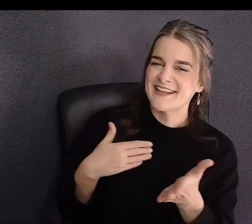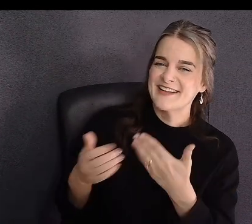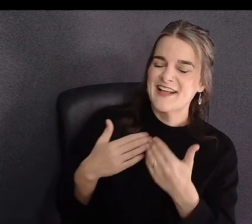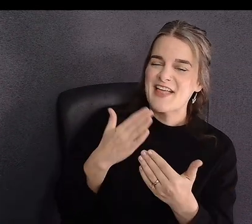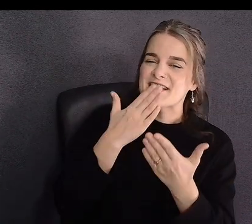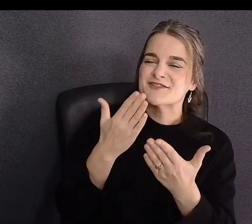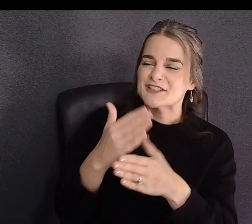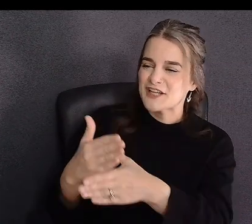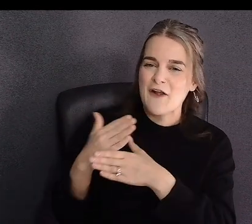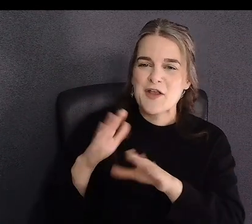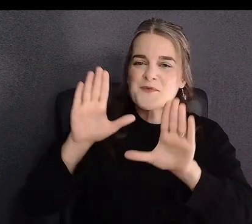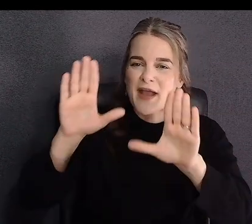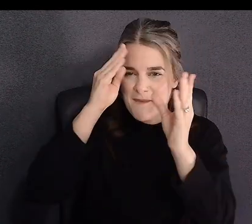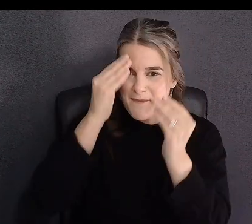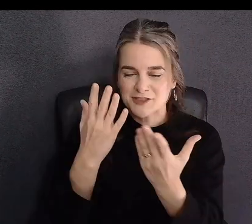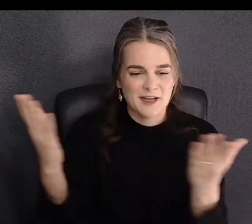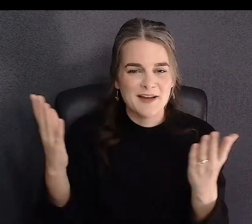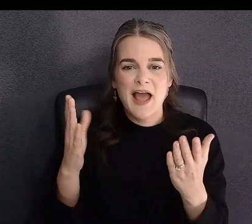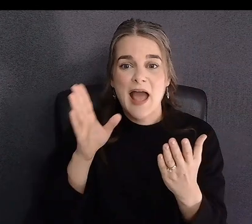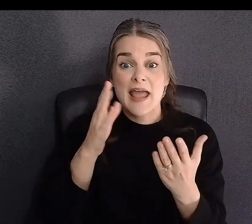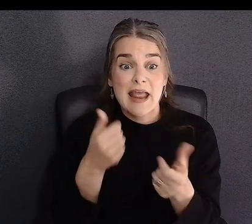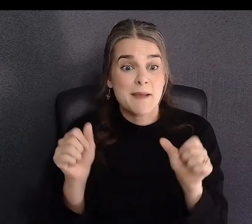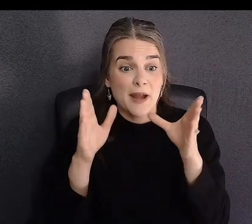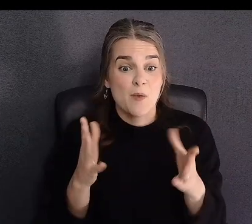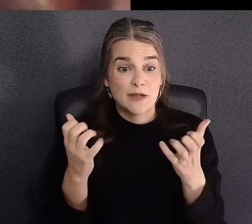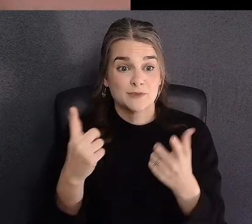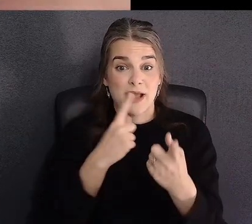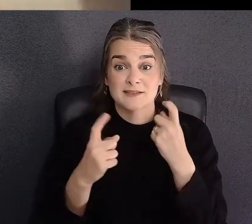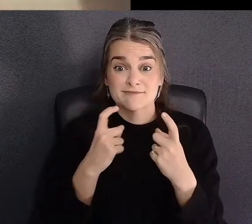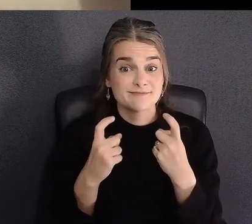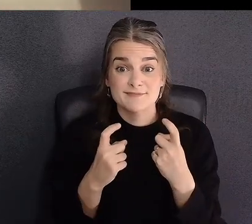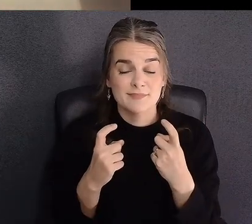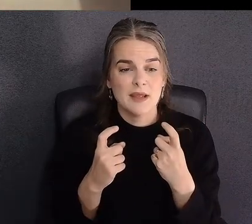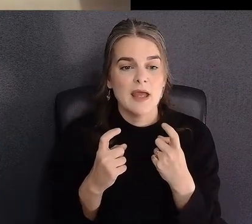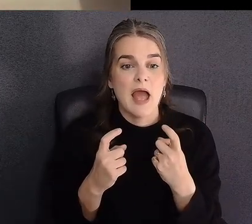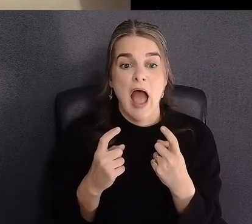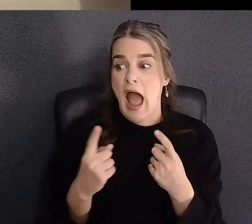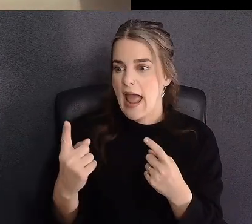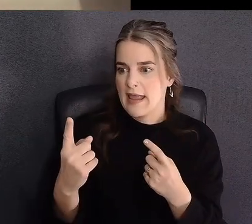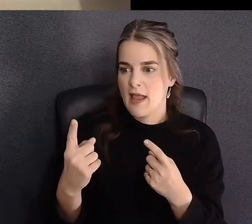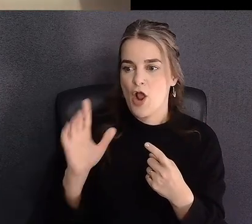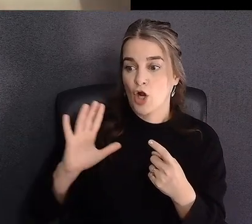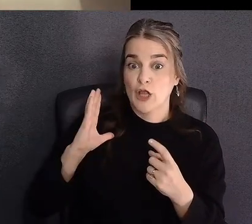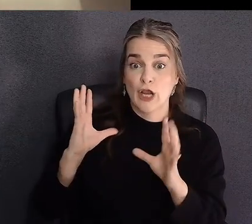I'll open it up, if anyone has any questions they want to ask. I asked them in the earlier session, people